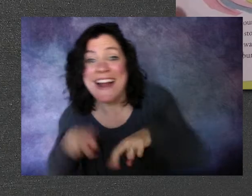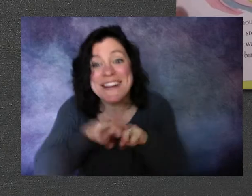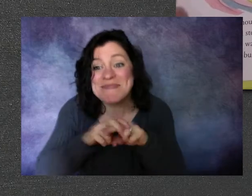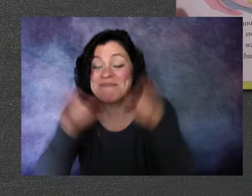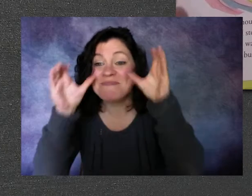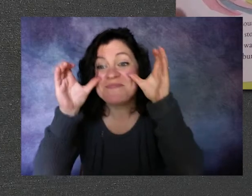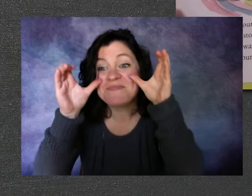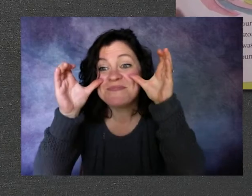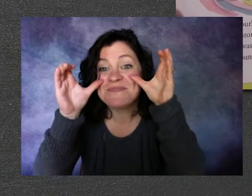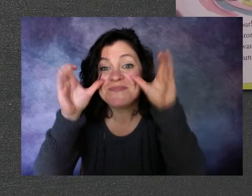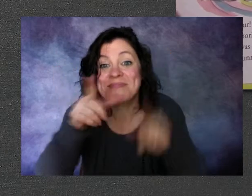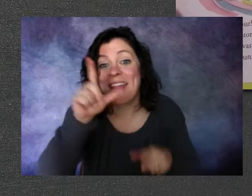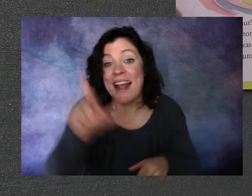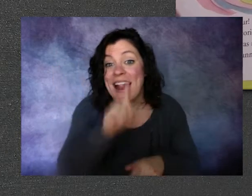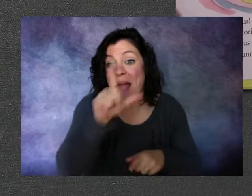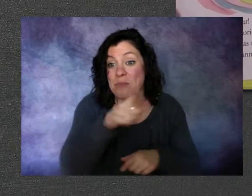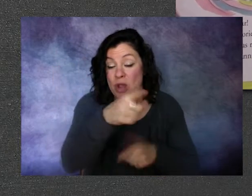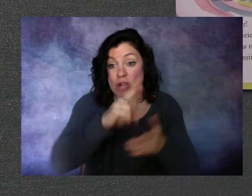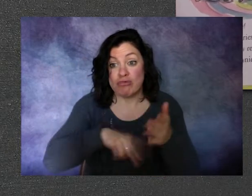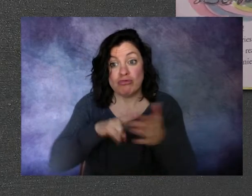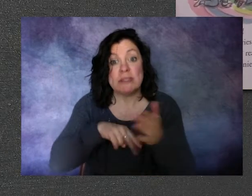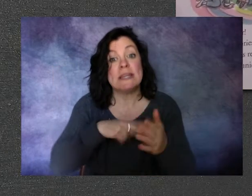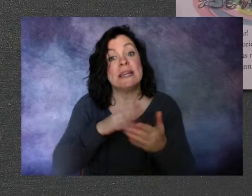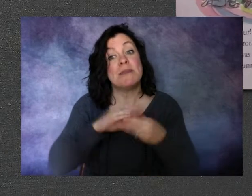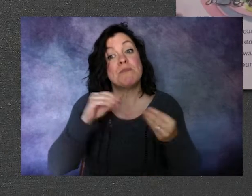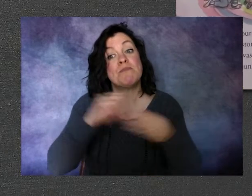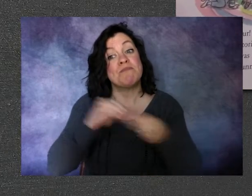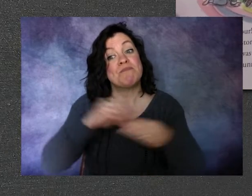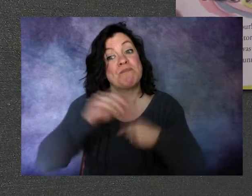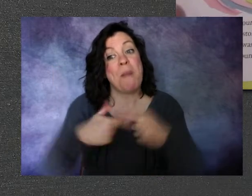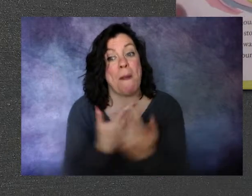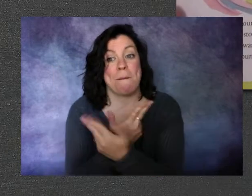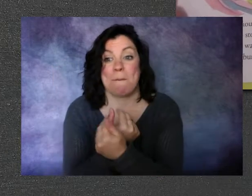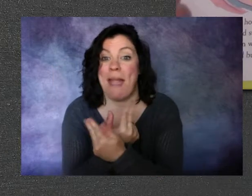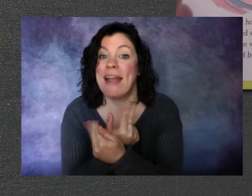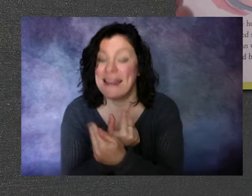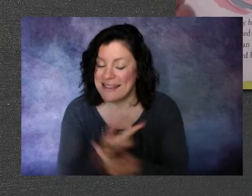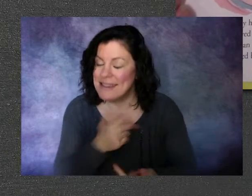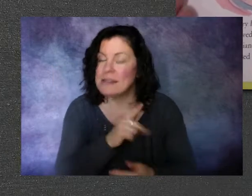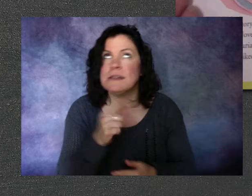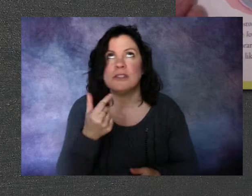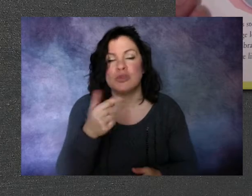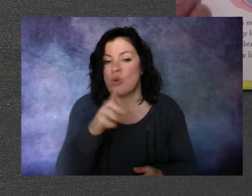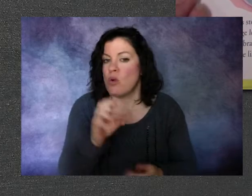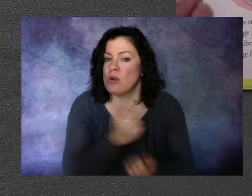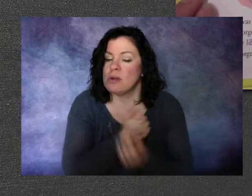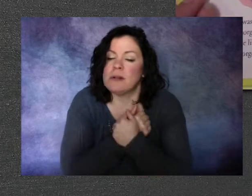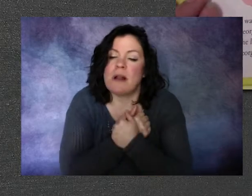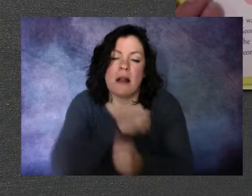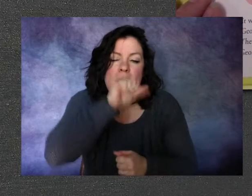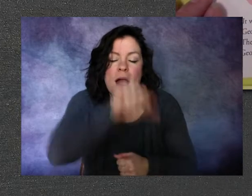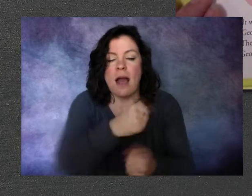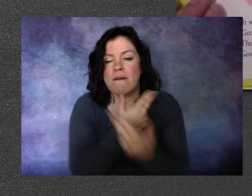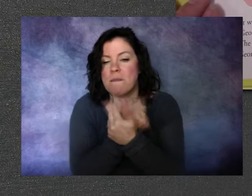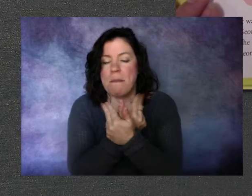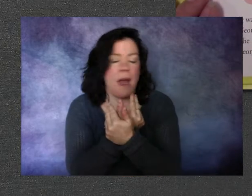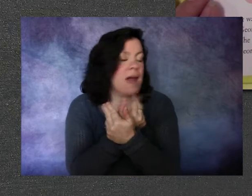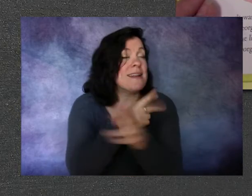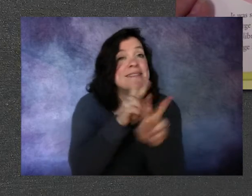The librarian was reading a book about a bunny. George liked bunnies! Behind the librarian was a book about dinosaurs.